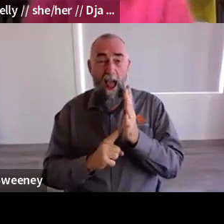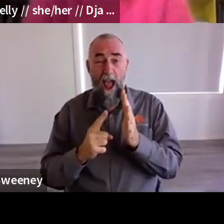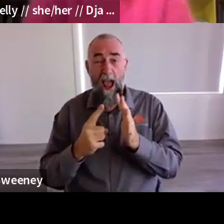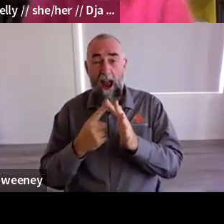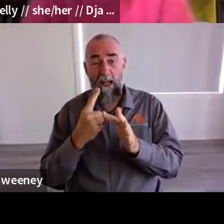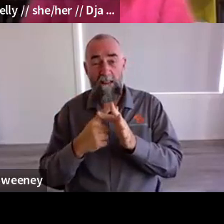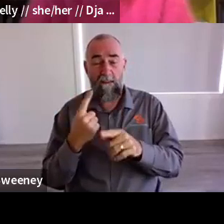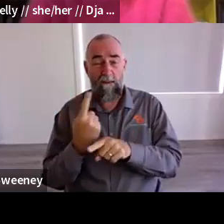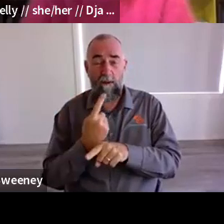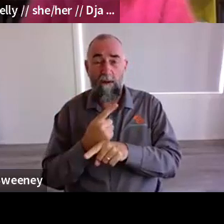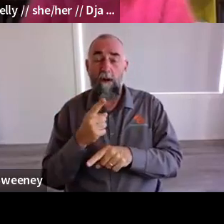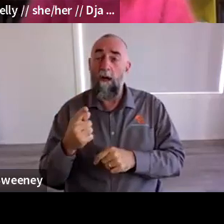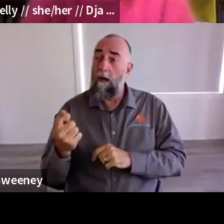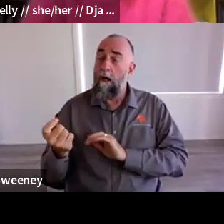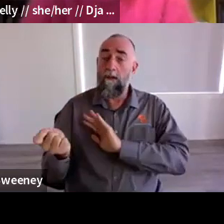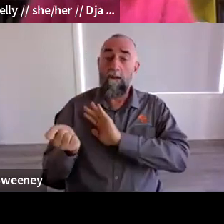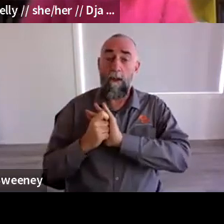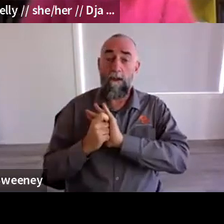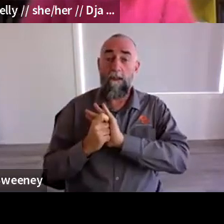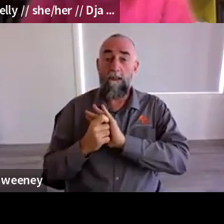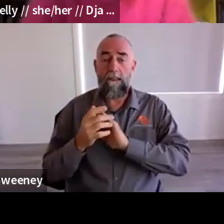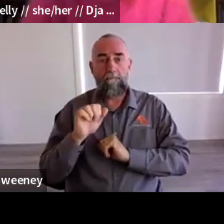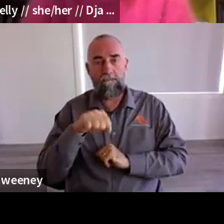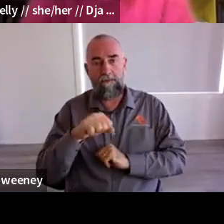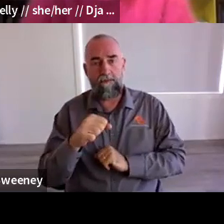Well, yeah, what Alex was saying. Once again, what else can